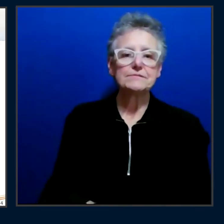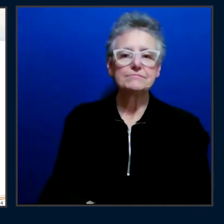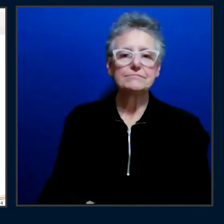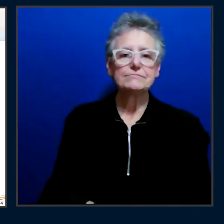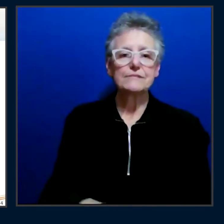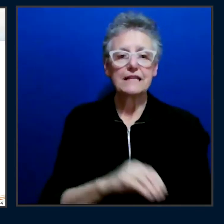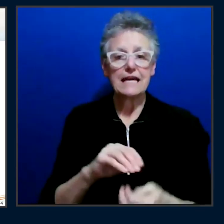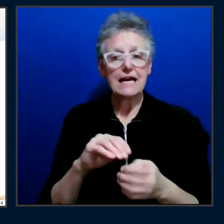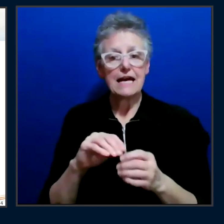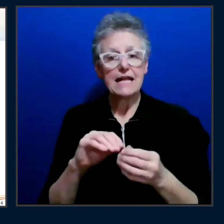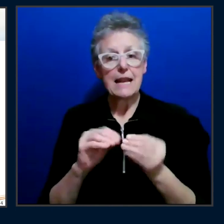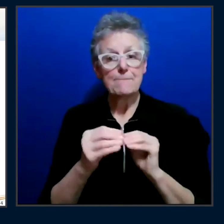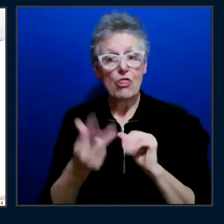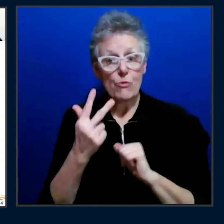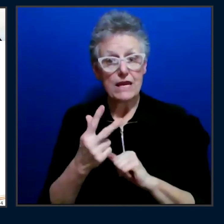That is myth number three.